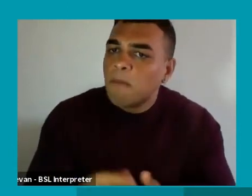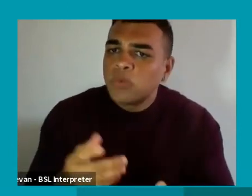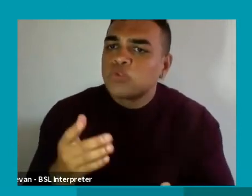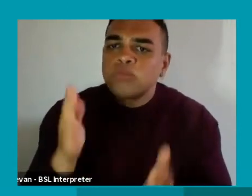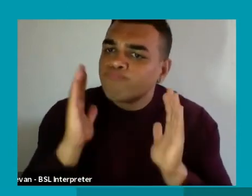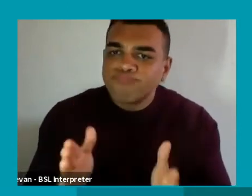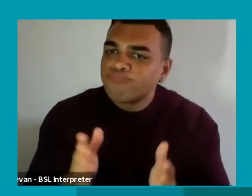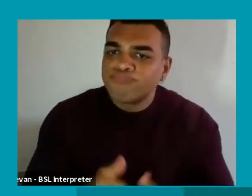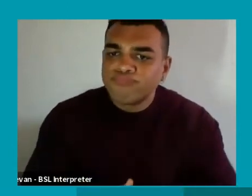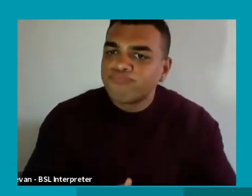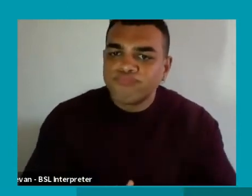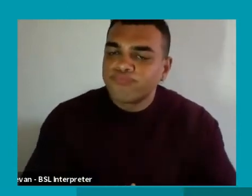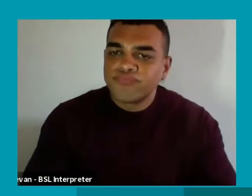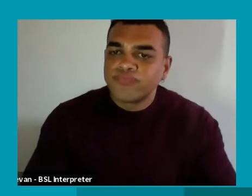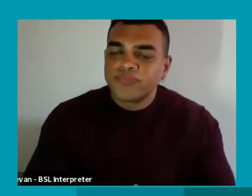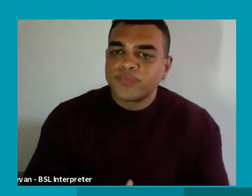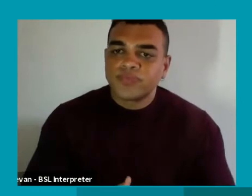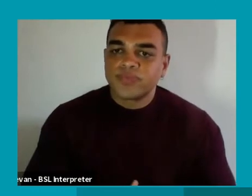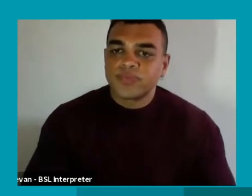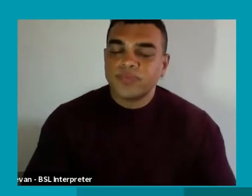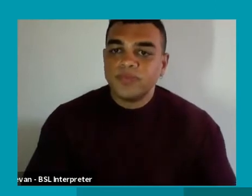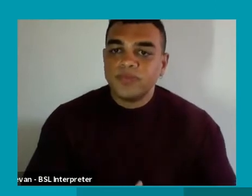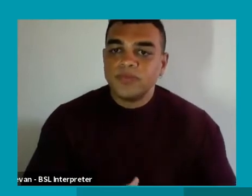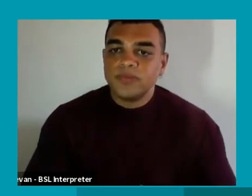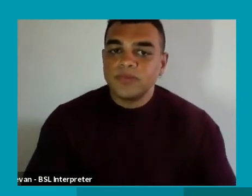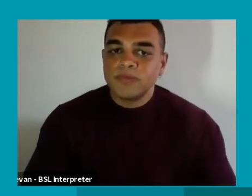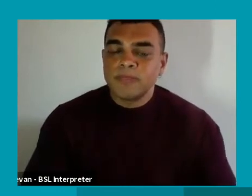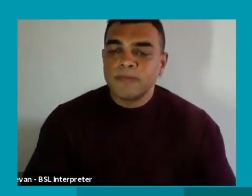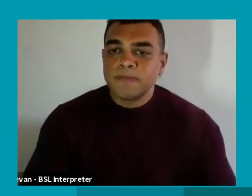then you definitely can, but there's nothing to say that you have to,